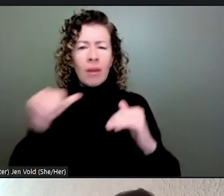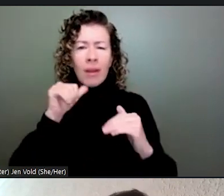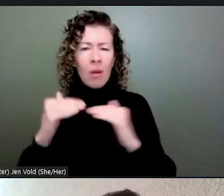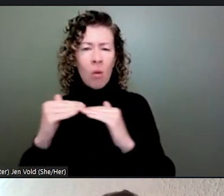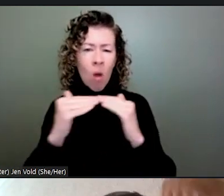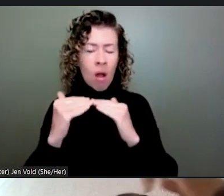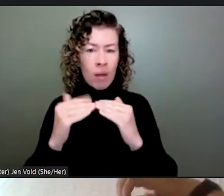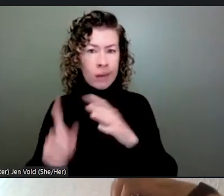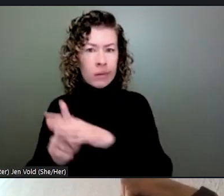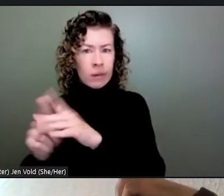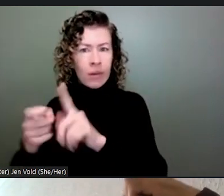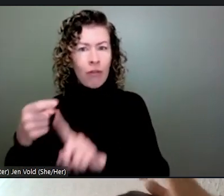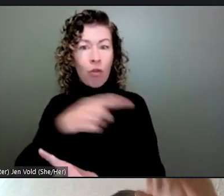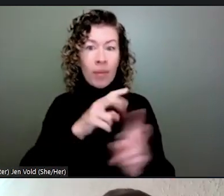particularly in relation to language.